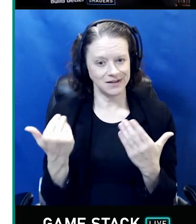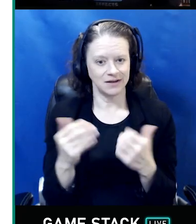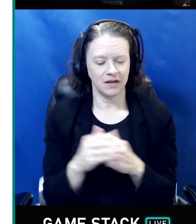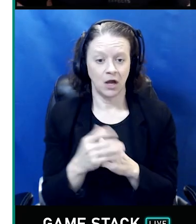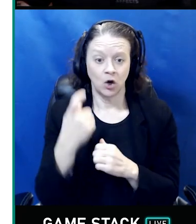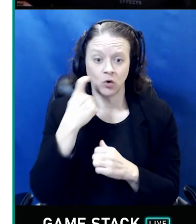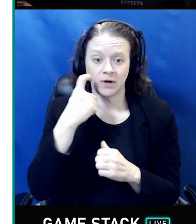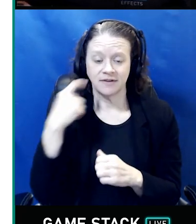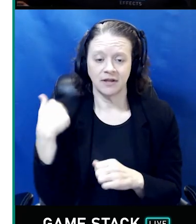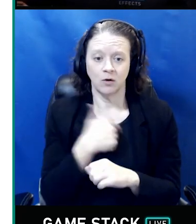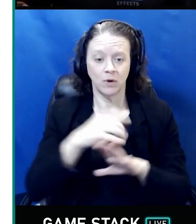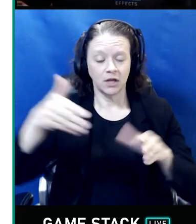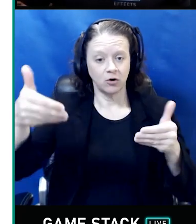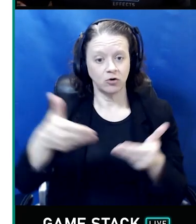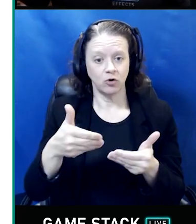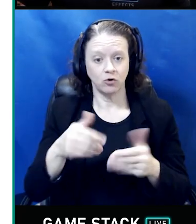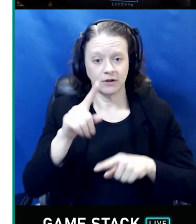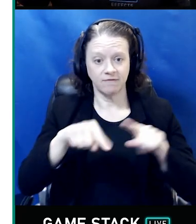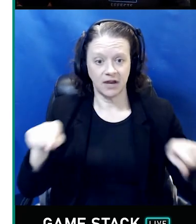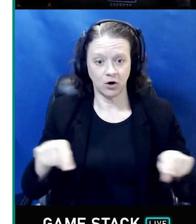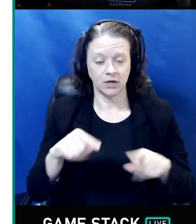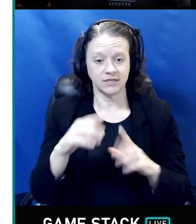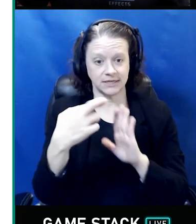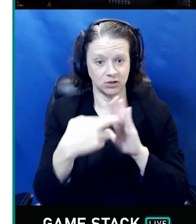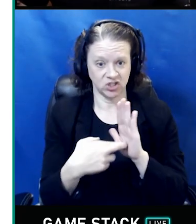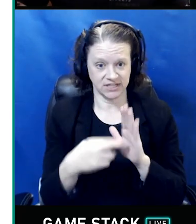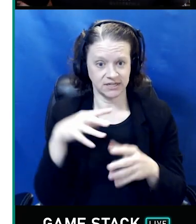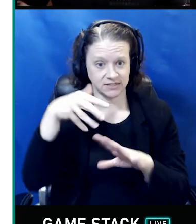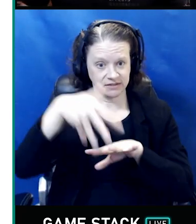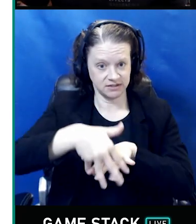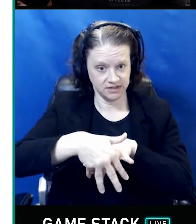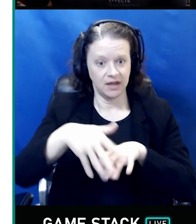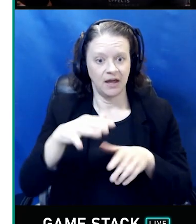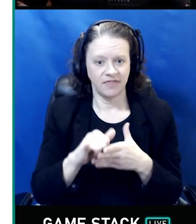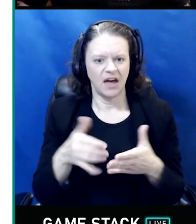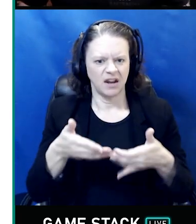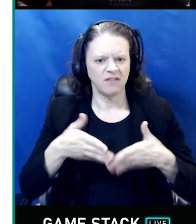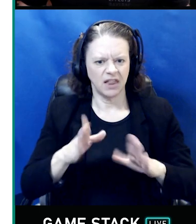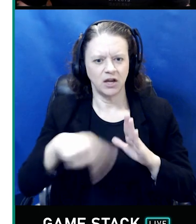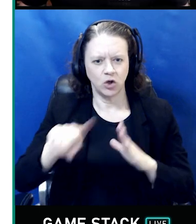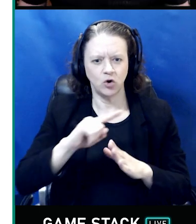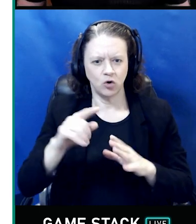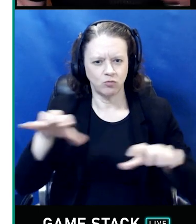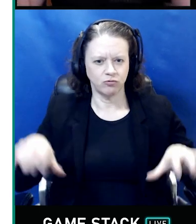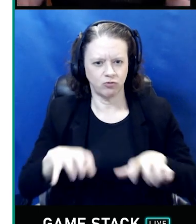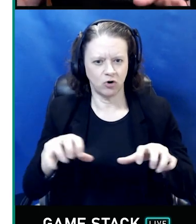intrinsics which allow you to perform operations on values that are 8-bit packed into a 32-bit integer,